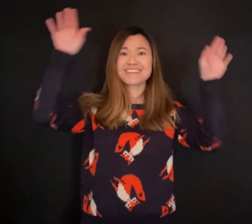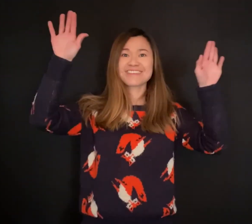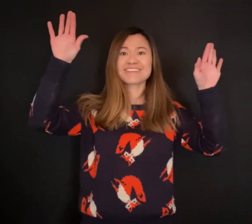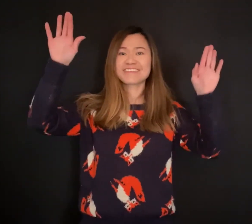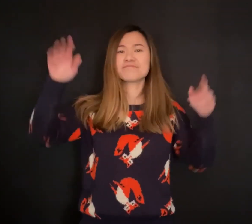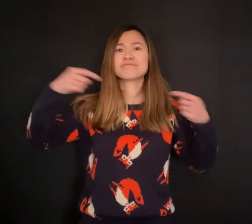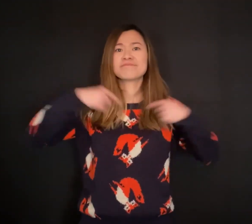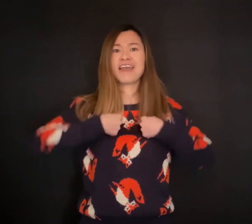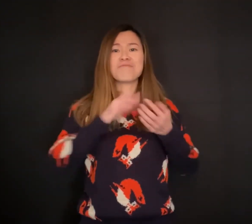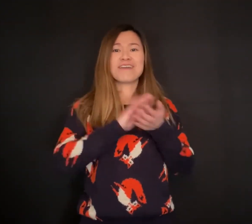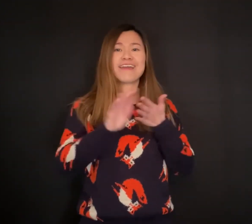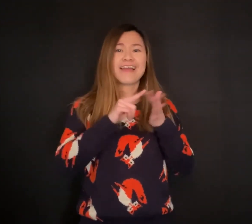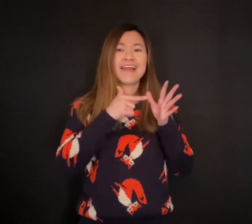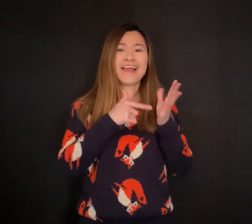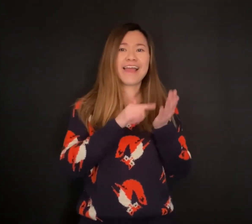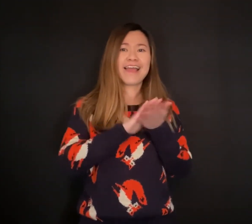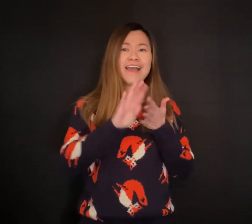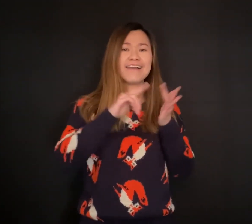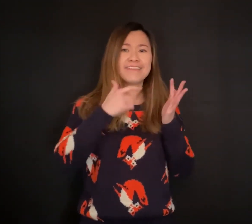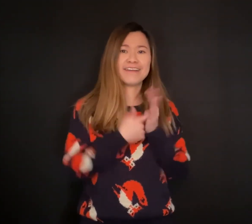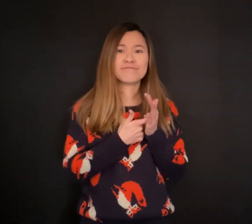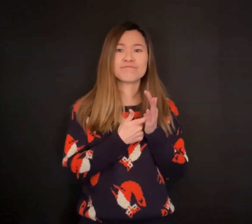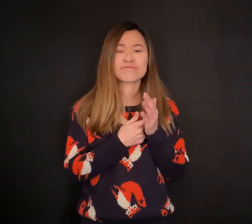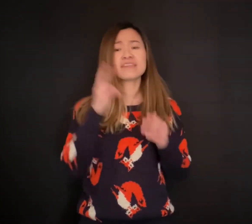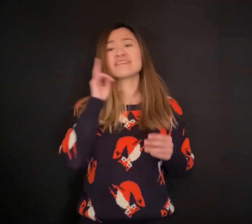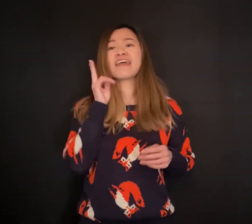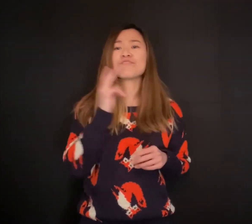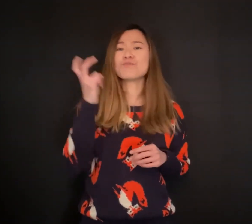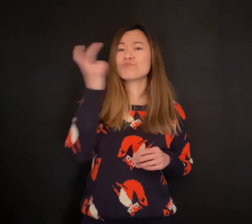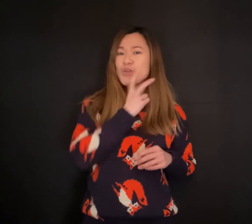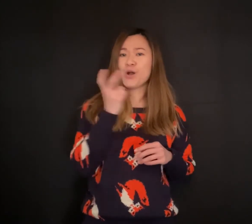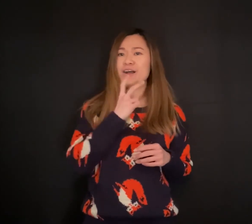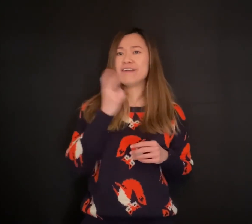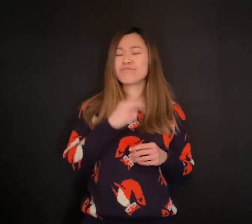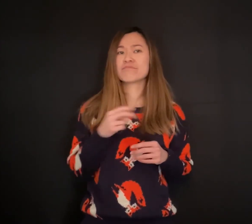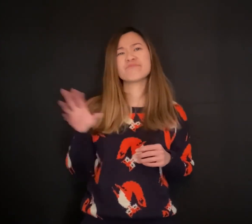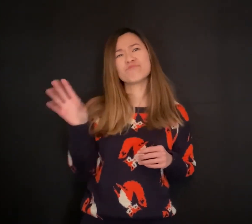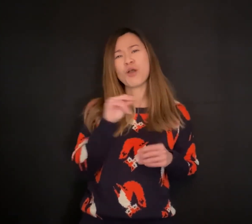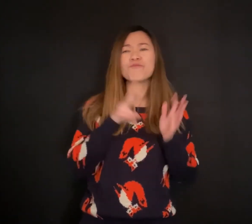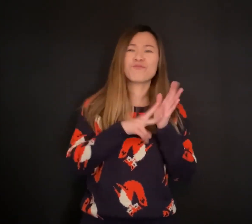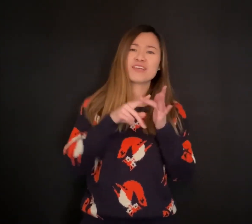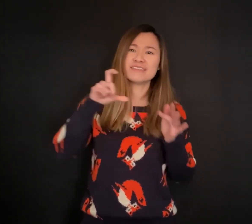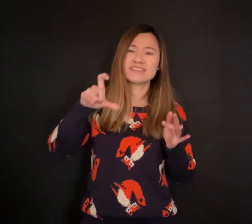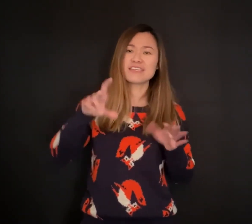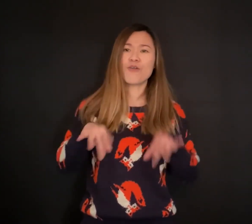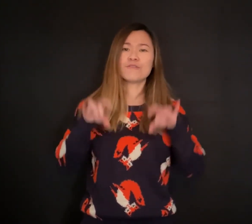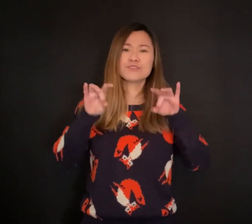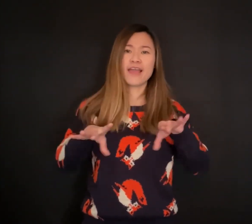Hello, I'm Heather. I'm Deafblind from Victoria, Australia.